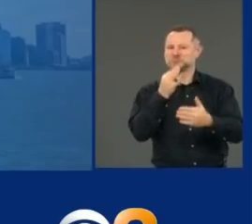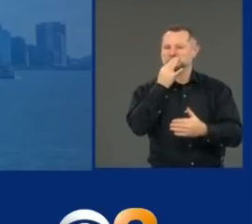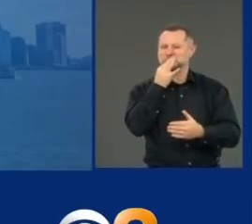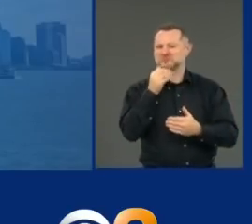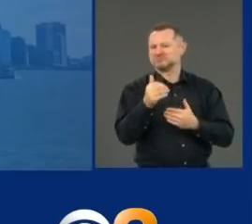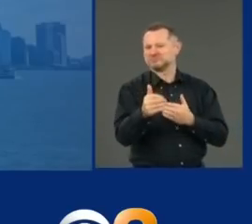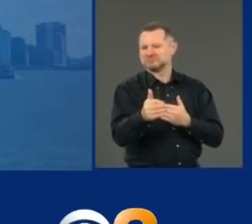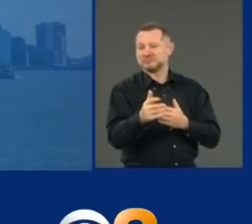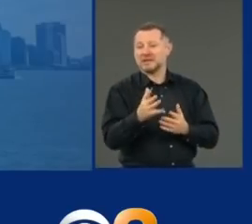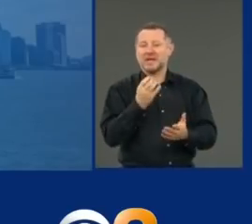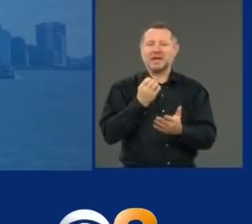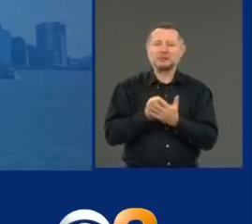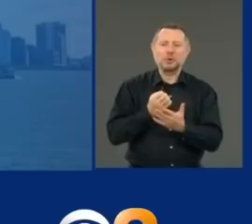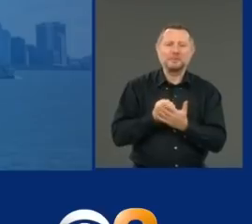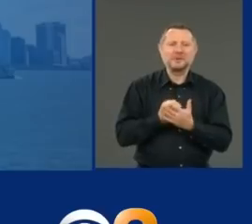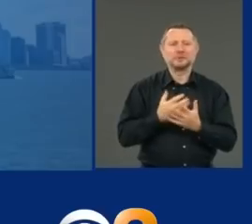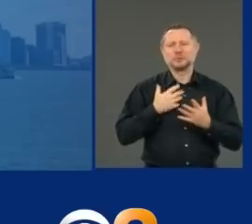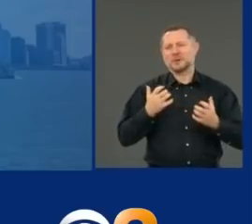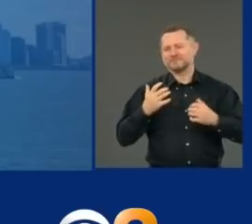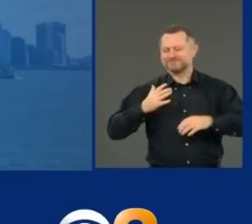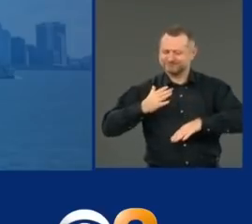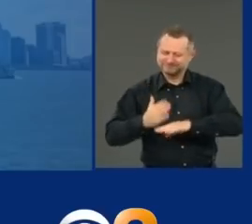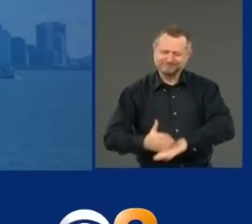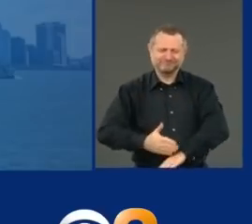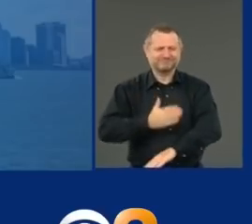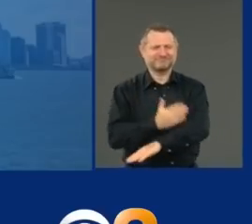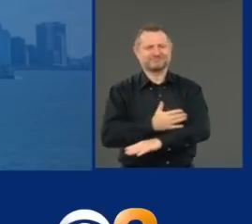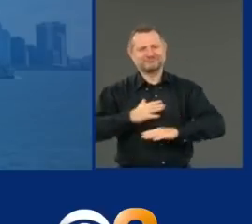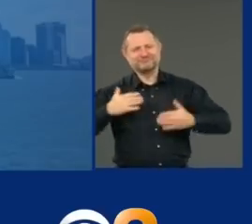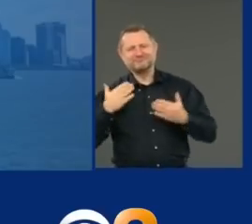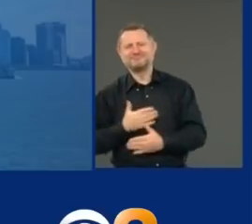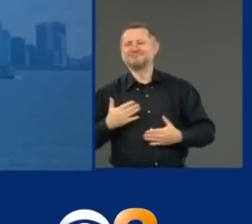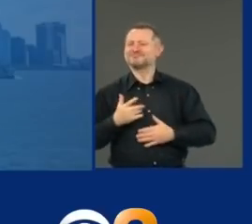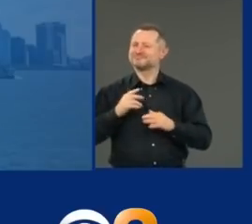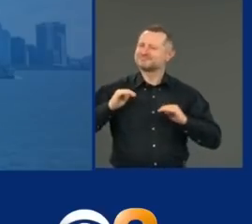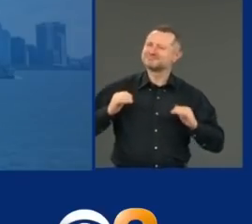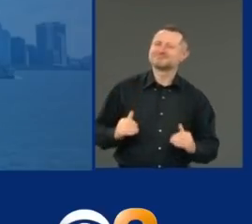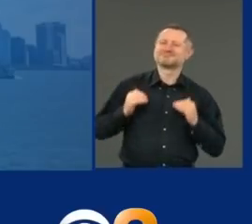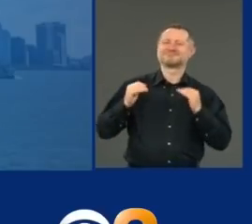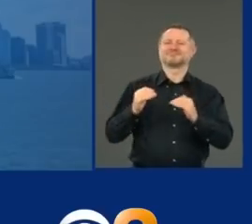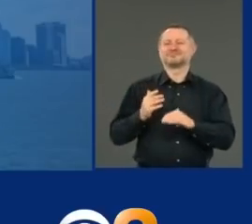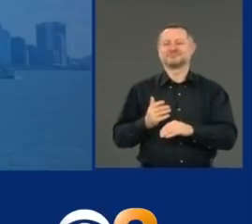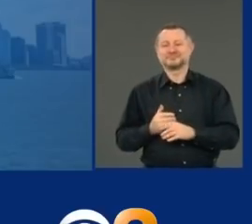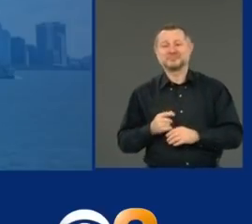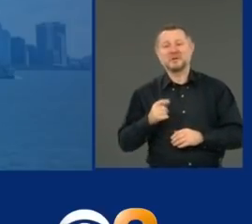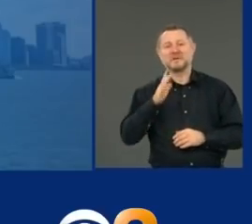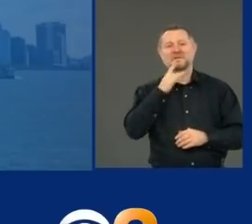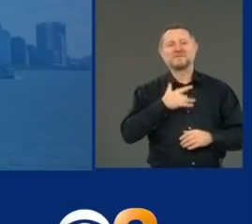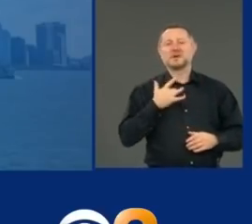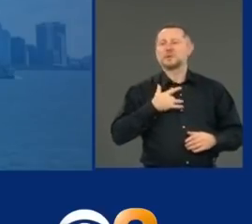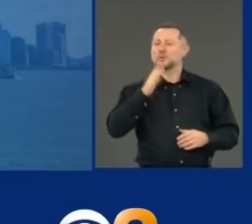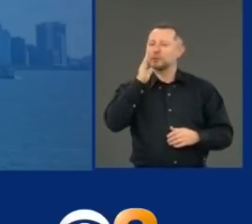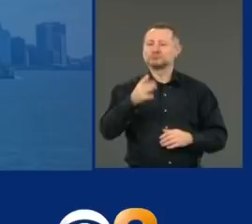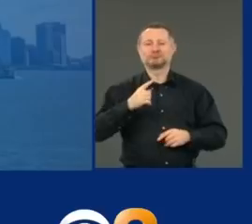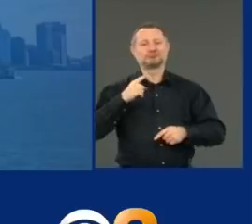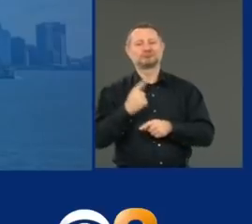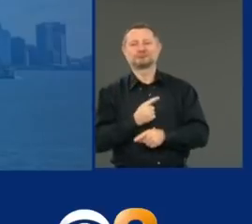RIGHT CHAPTER 2. CHAPTER 3, WHICH WE ARE GOING TO BEGIN PREPARING FOR SOON IS REBUILDING